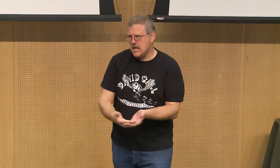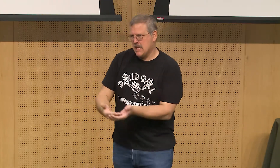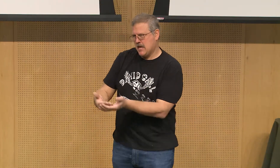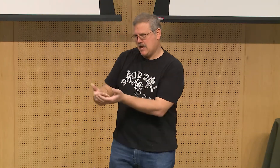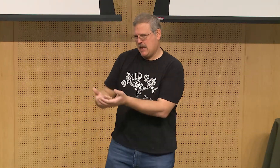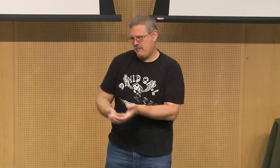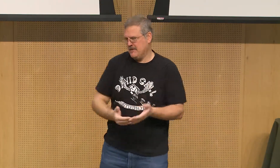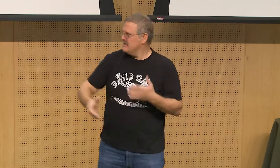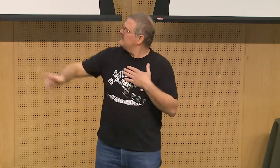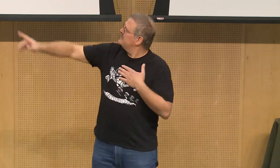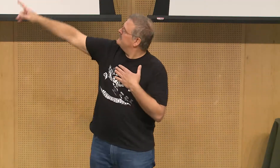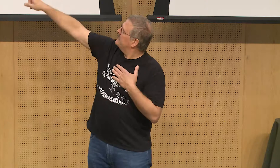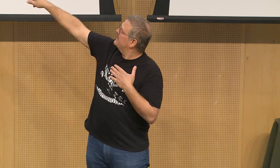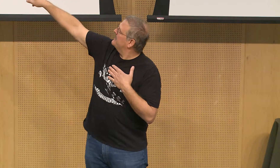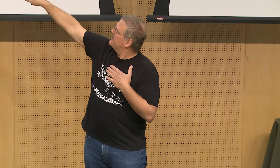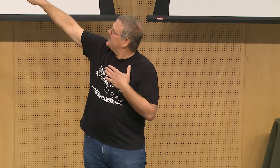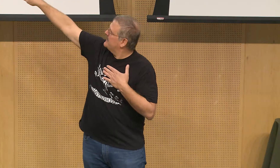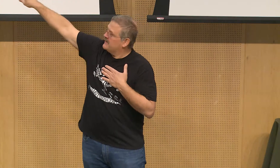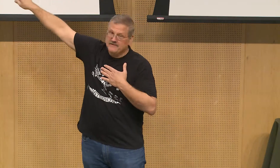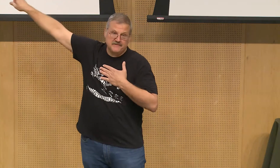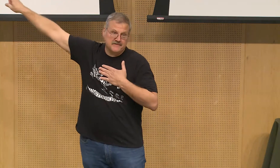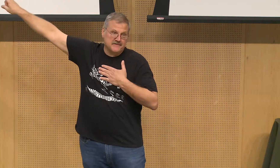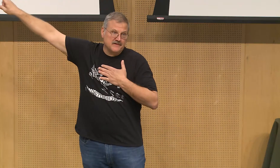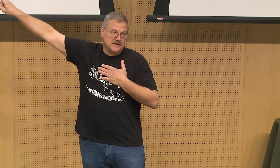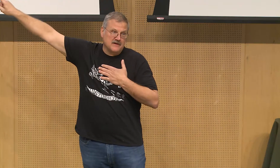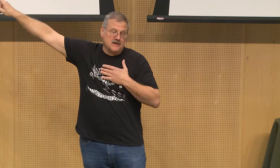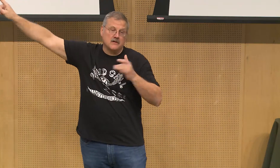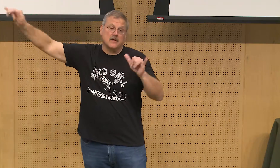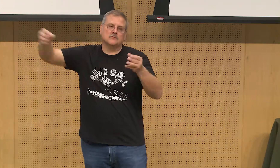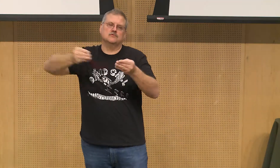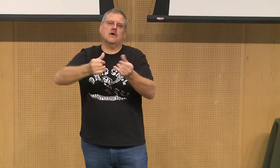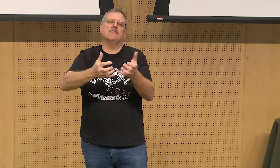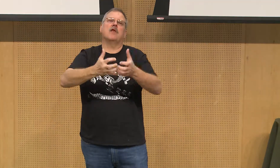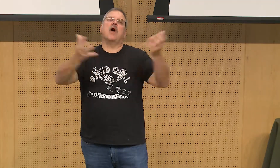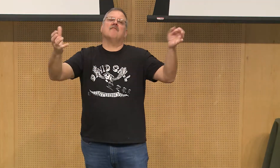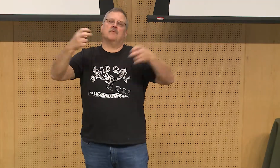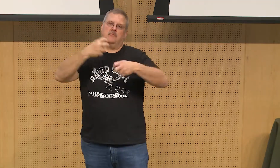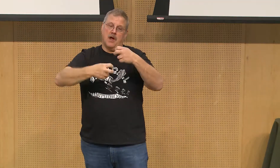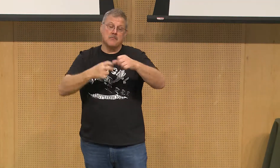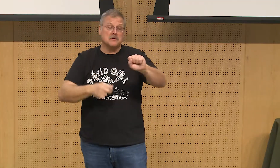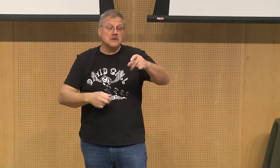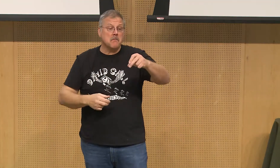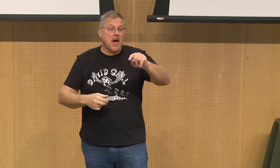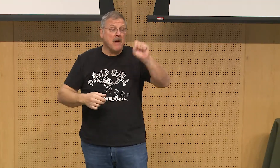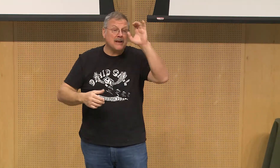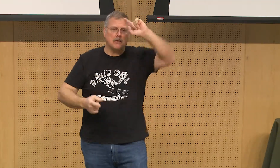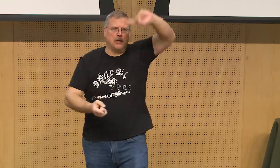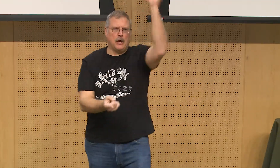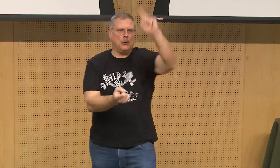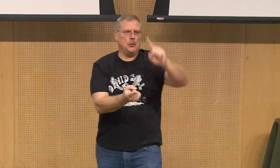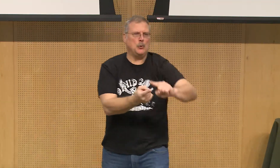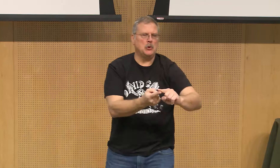This is my baby. It has solved so many problems.